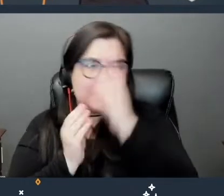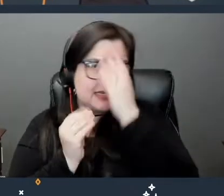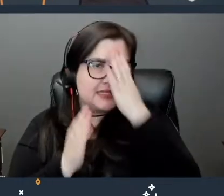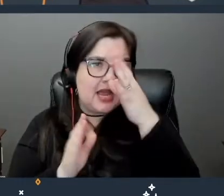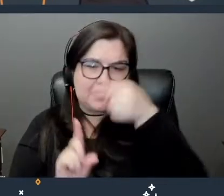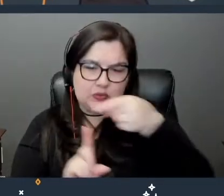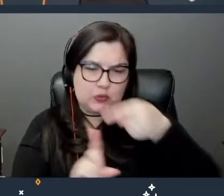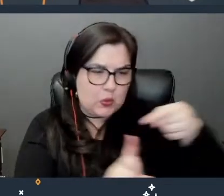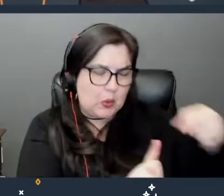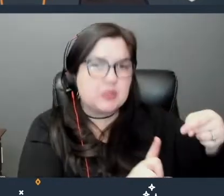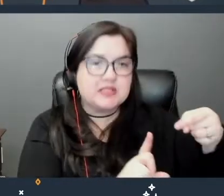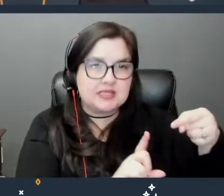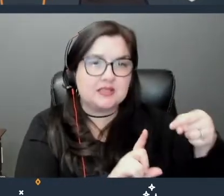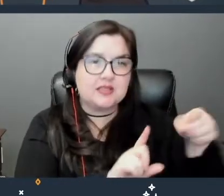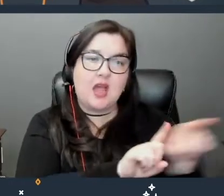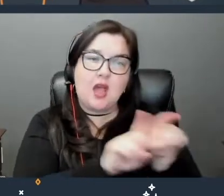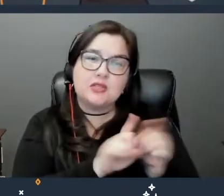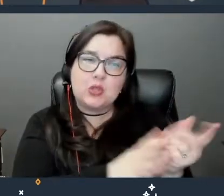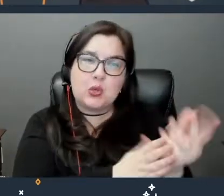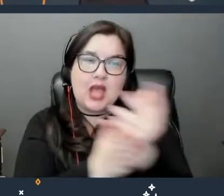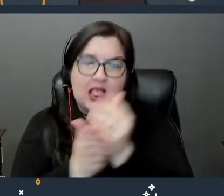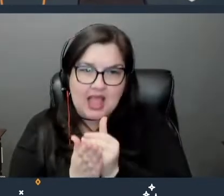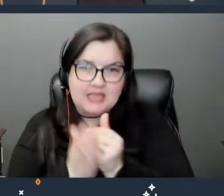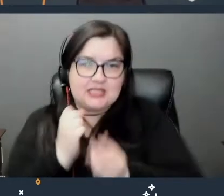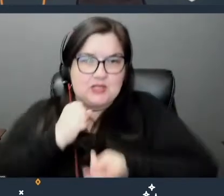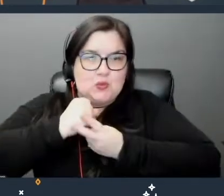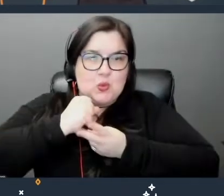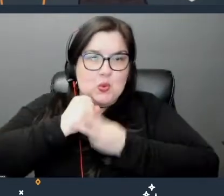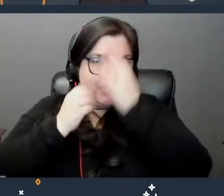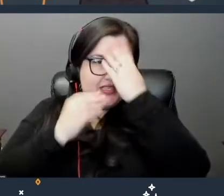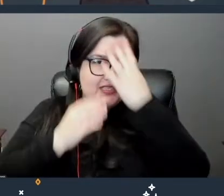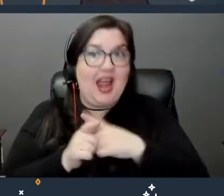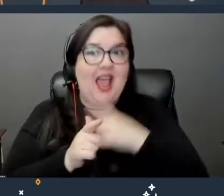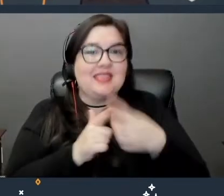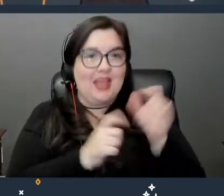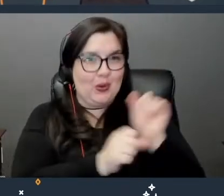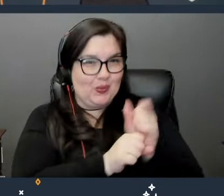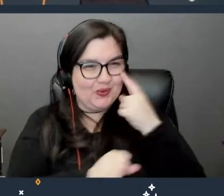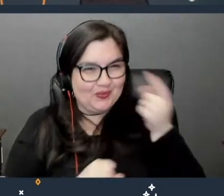as well as collecting and storing that data and then putting it to work. To effectively use that data,